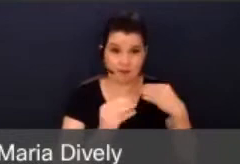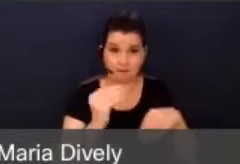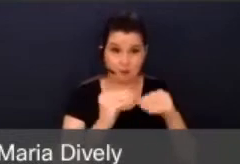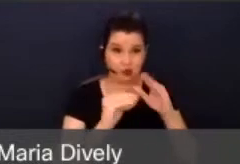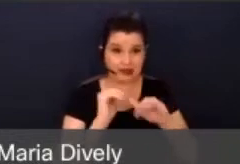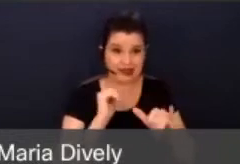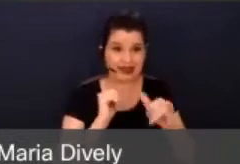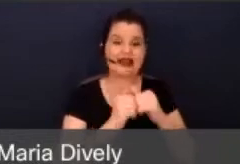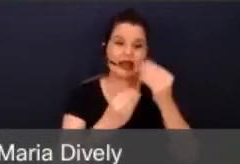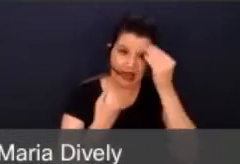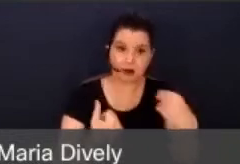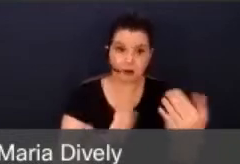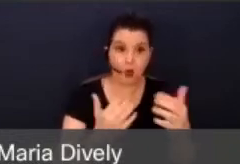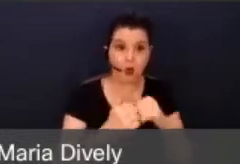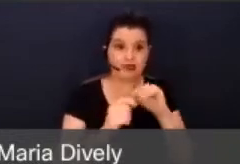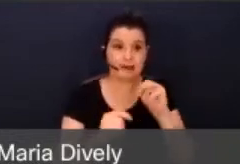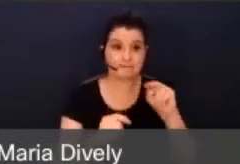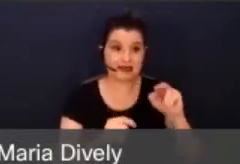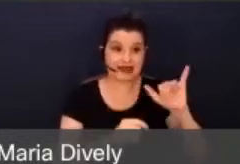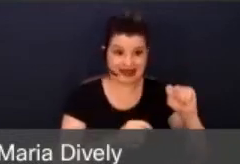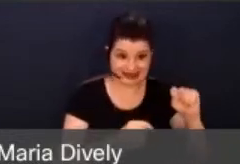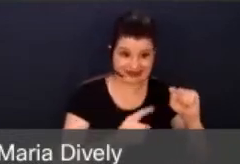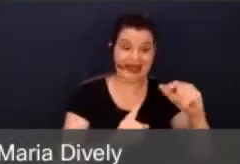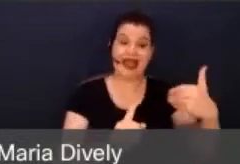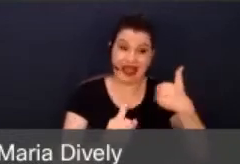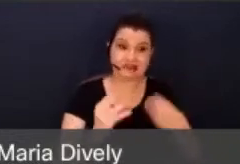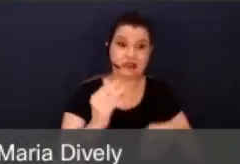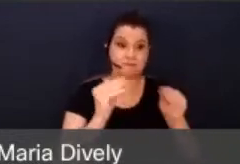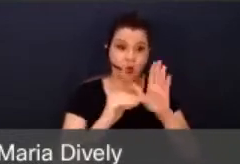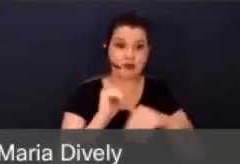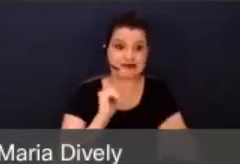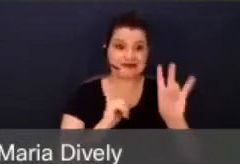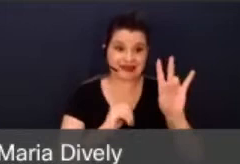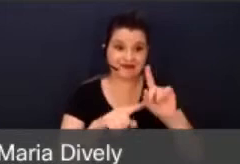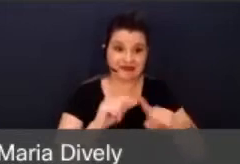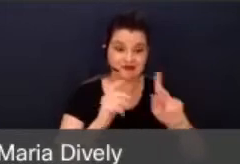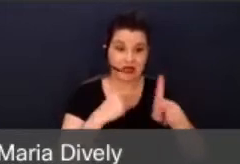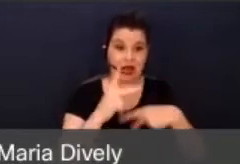let them know that Minute does have more than seven different templates to choose